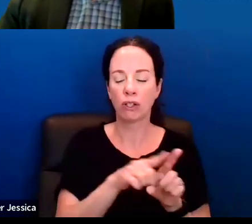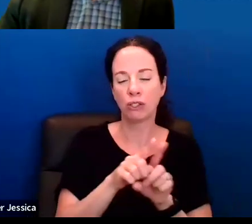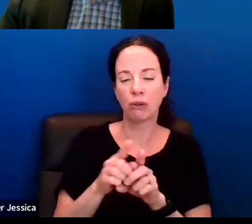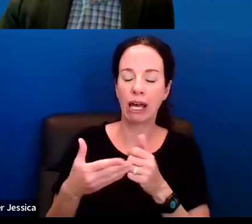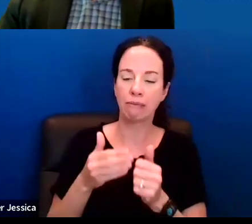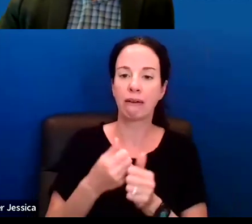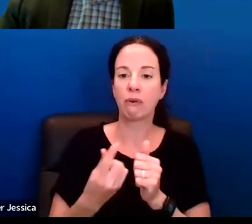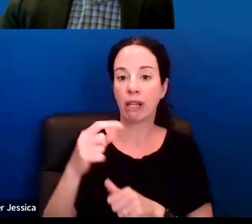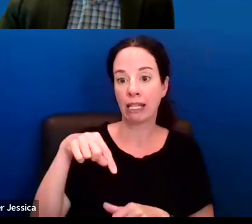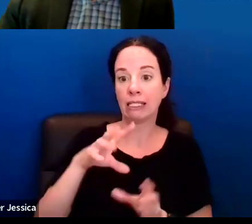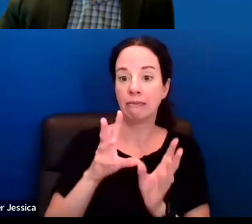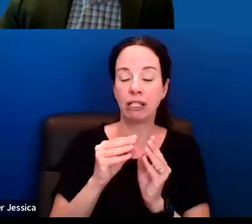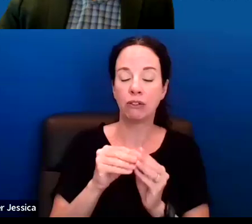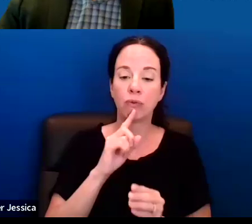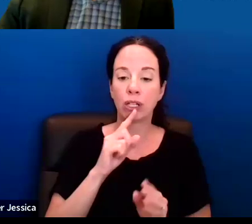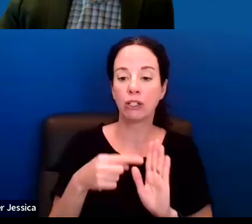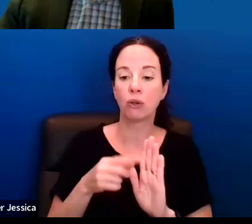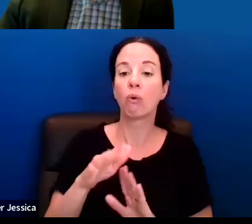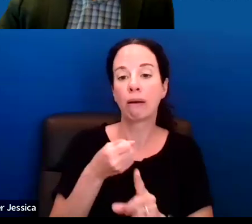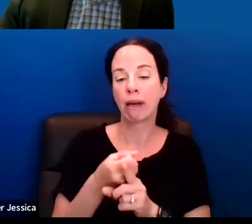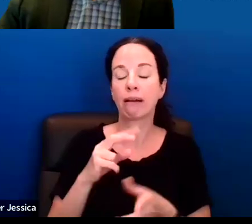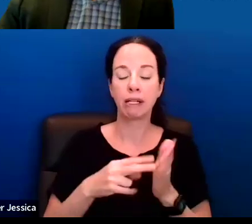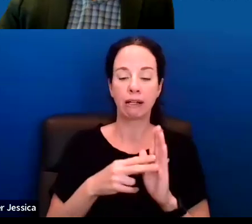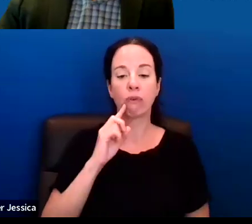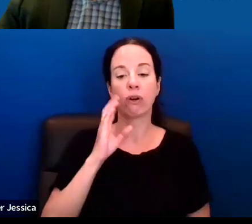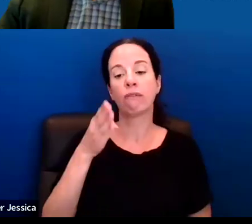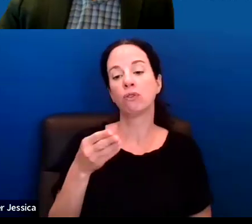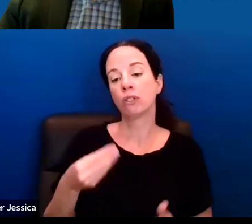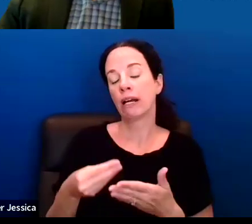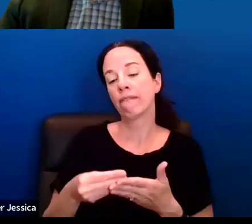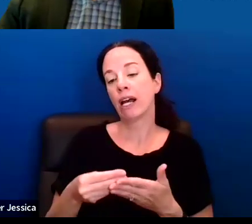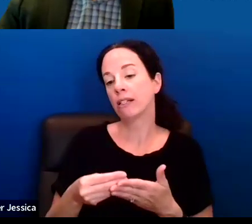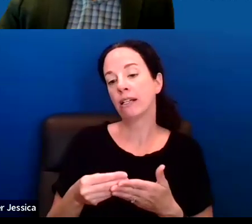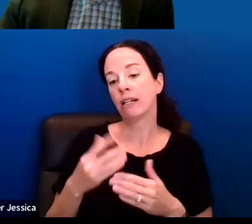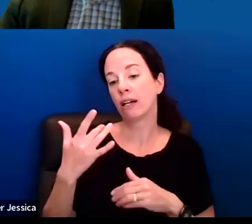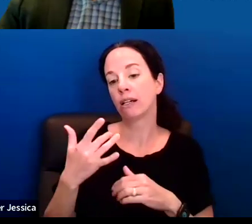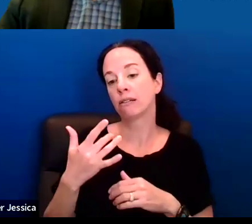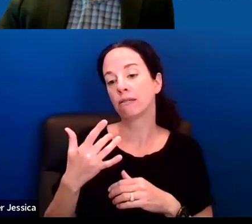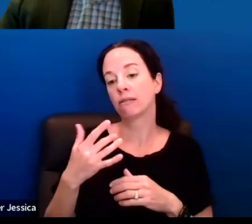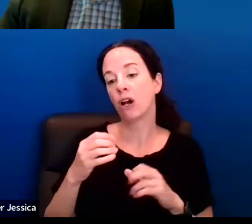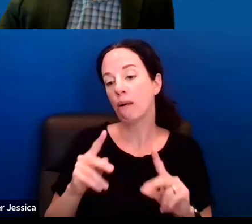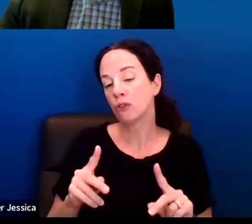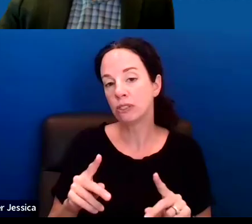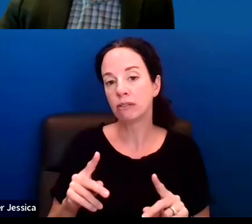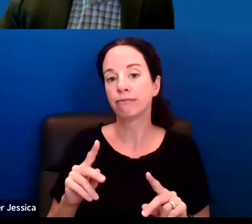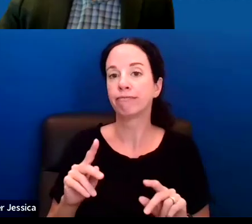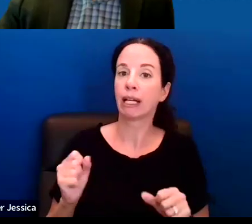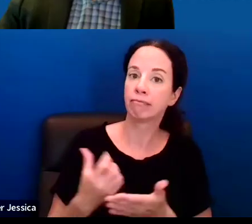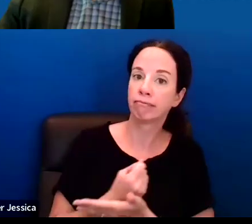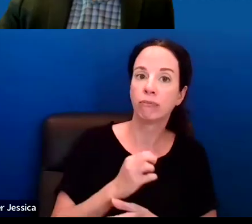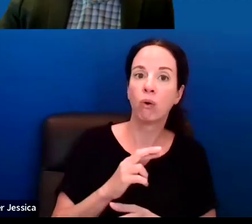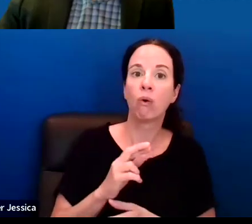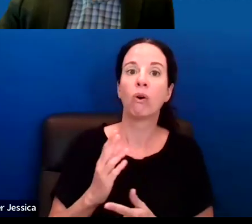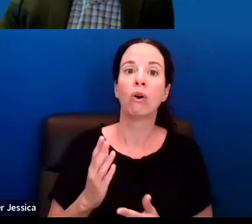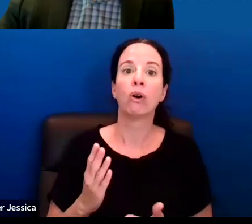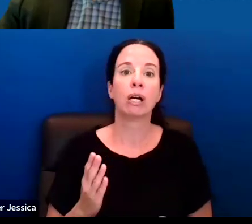impact so that for future funding opportunities. Or also to be able to present our case to the